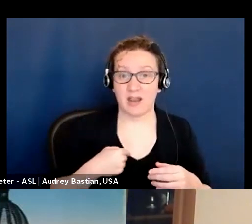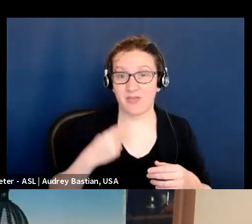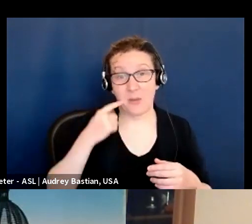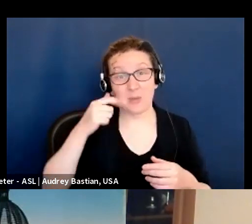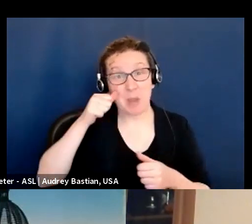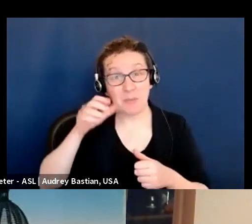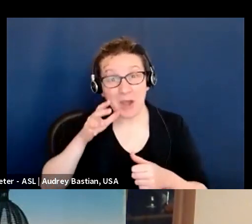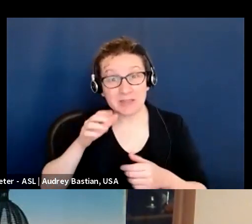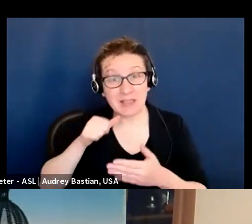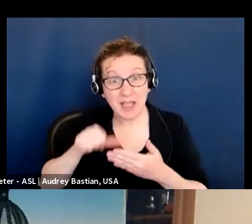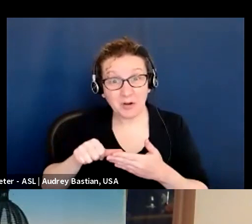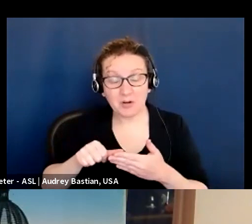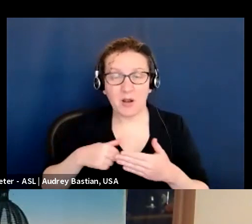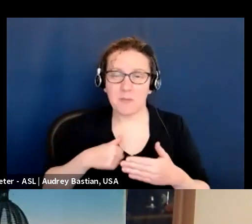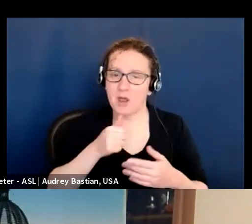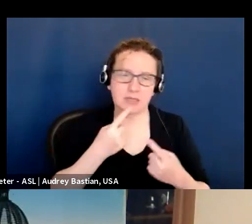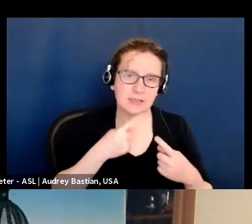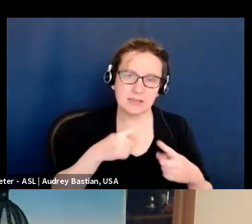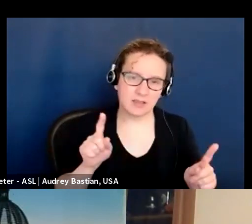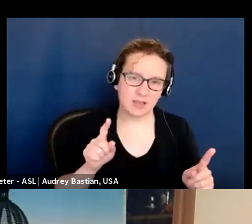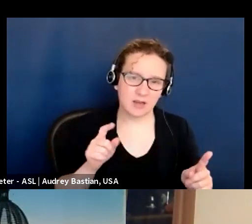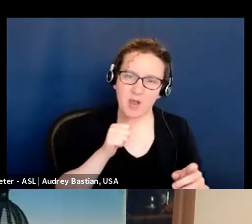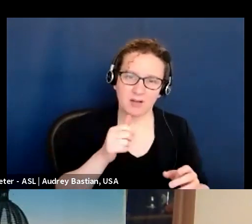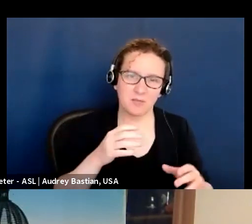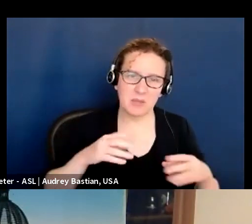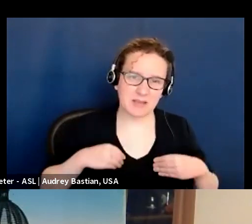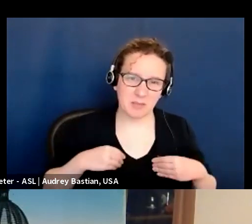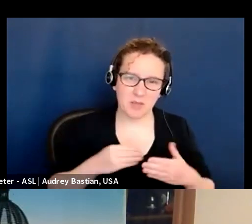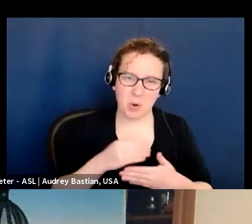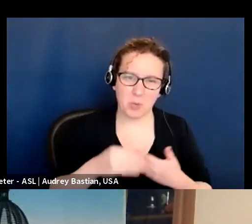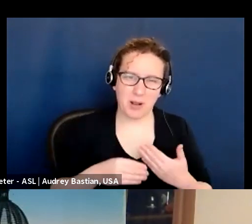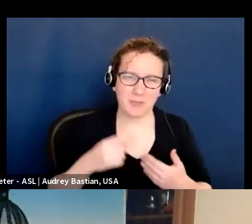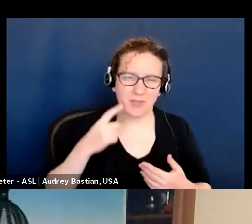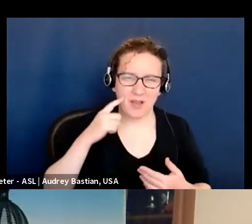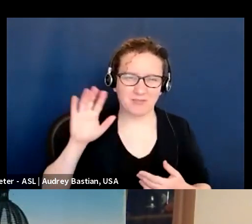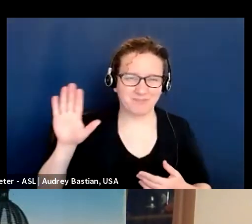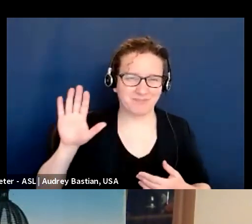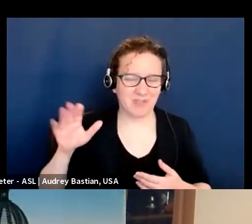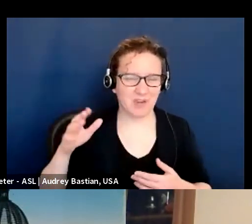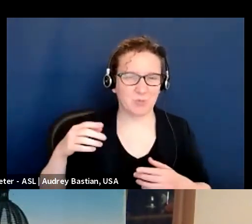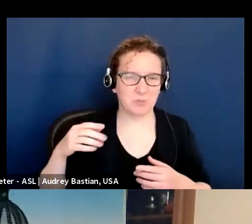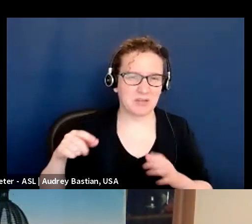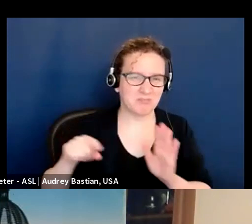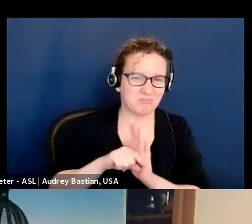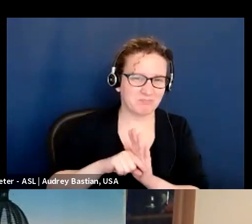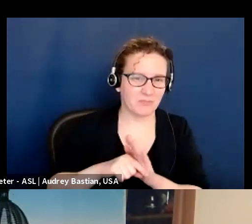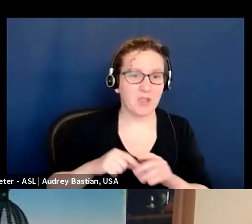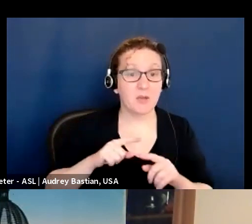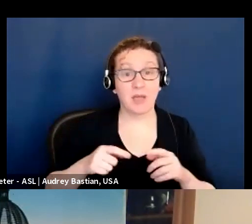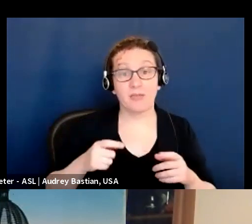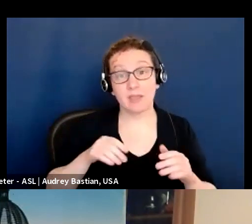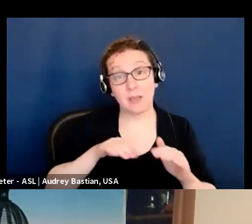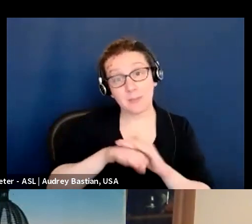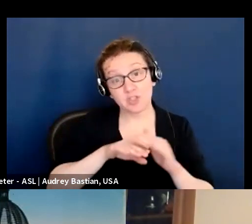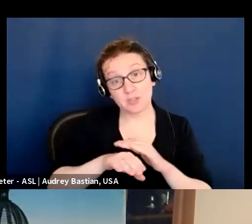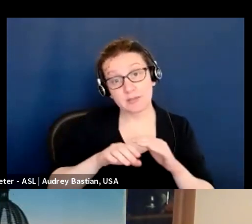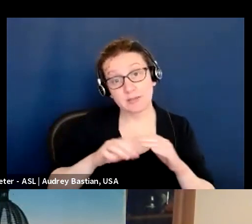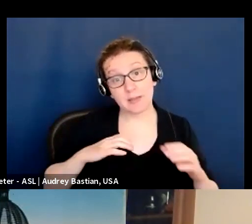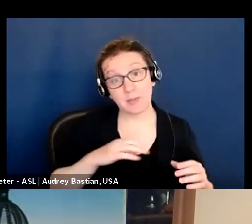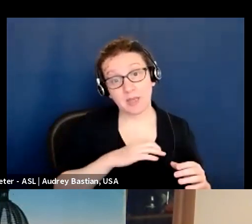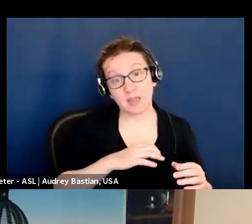And, but I'm glad that the admissions committee saw past that and offered me a spot.